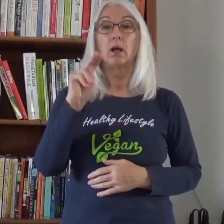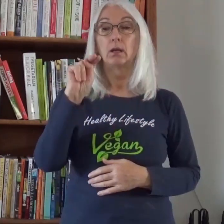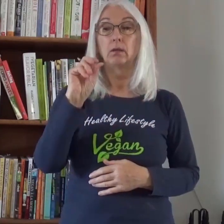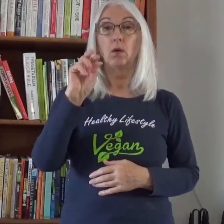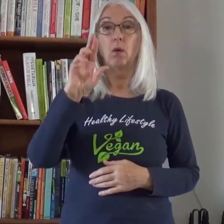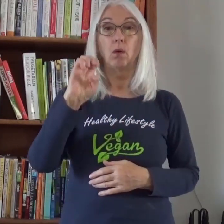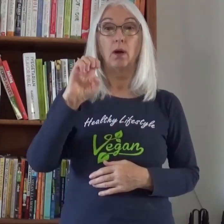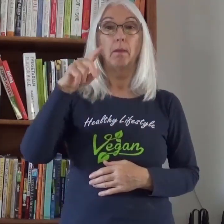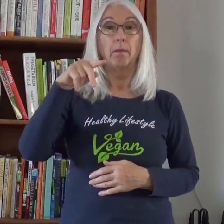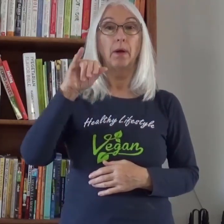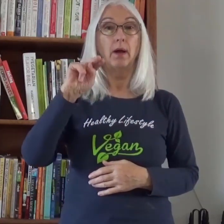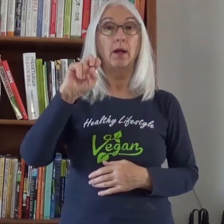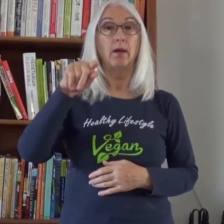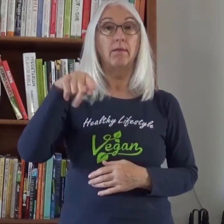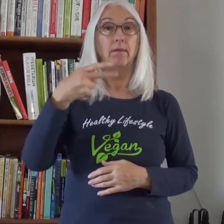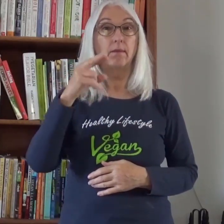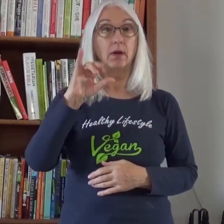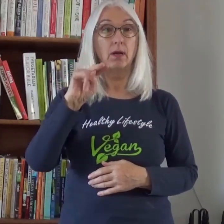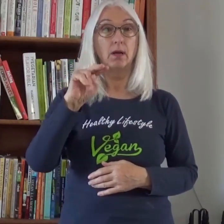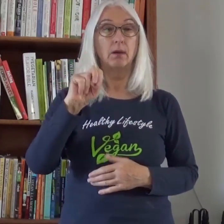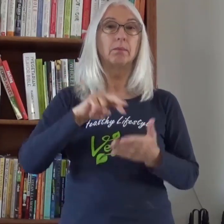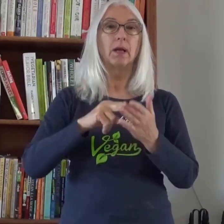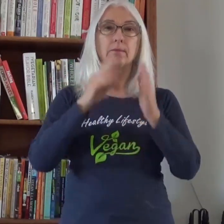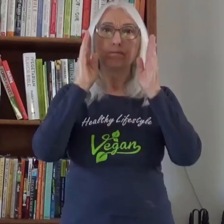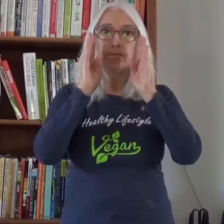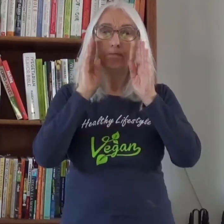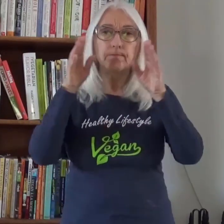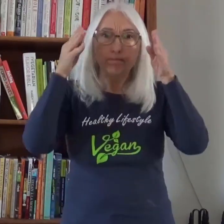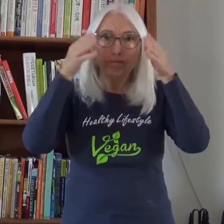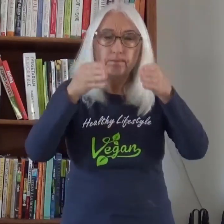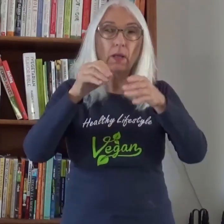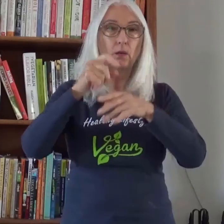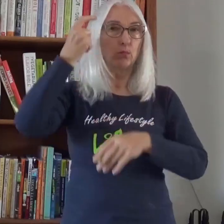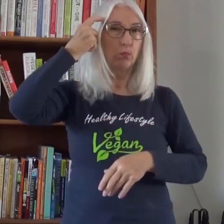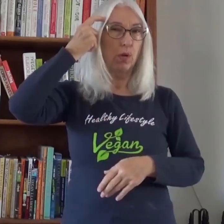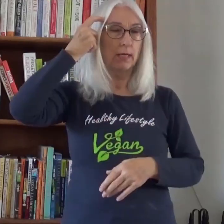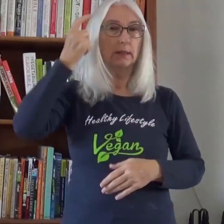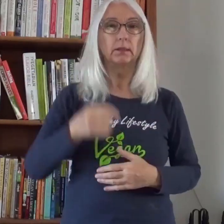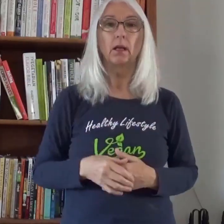and norepinephrine (attention) in the brain.